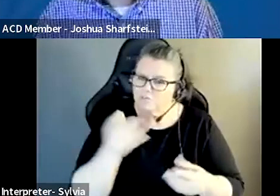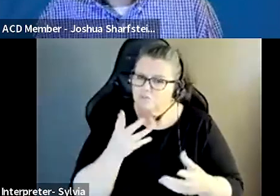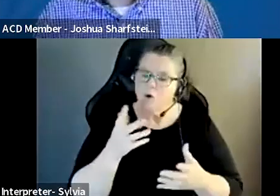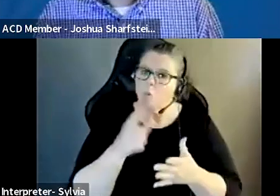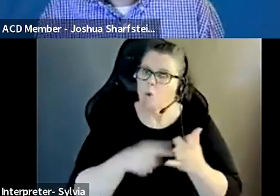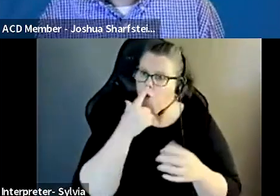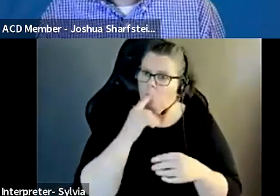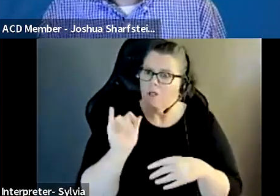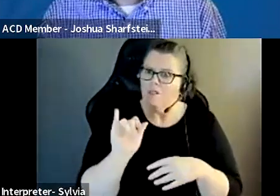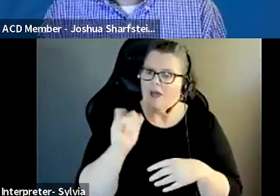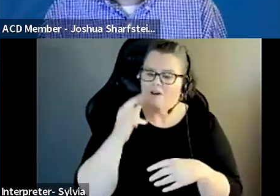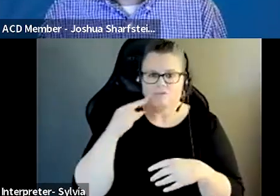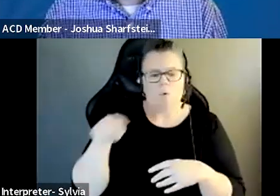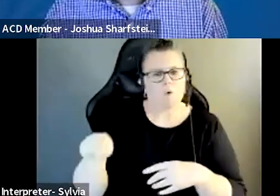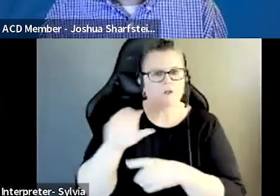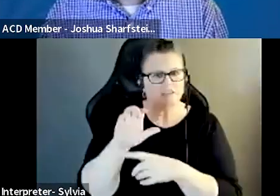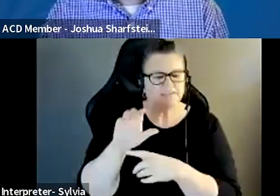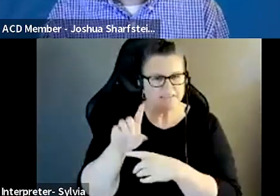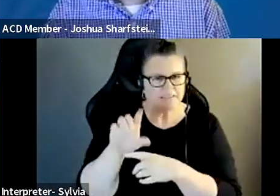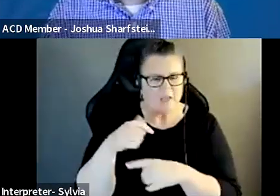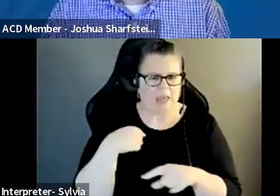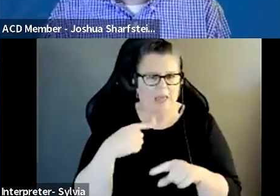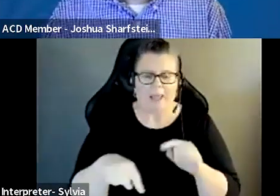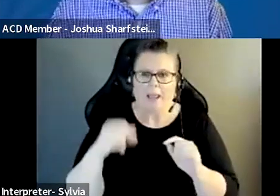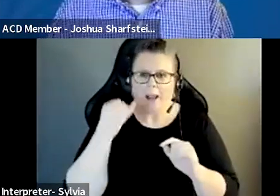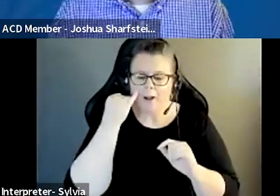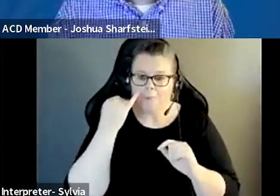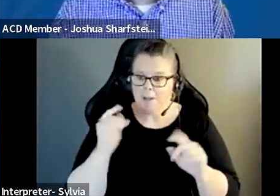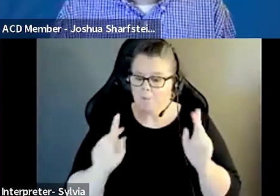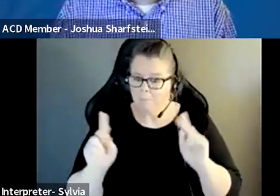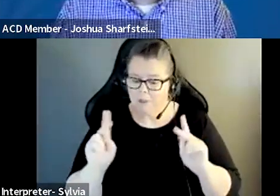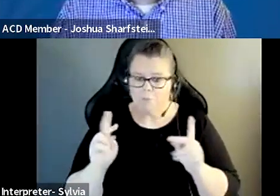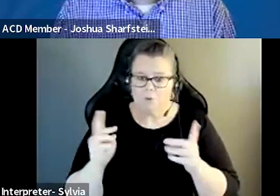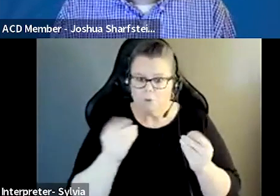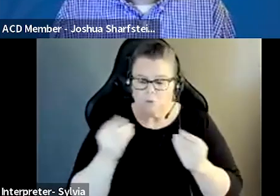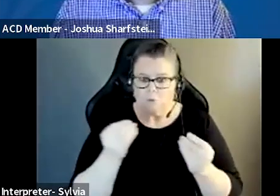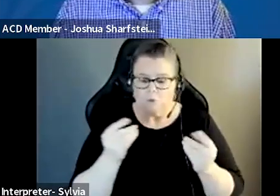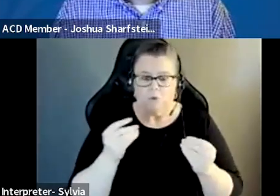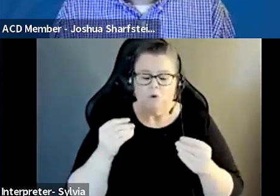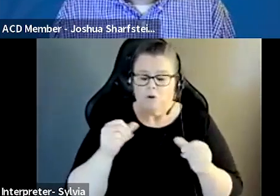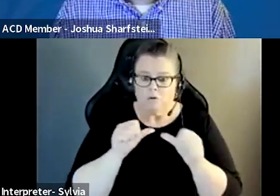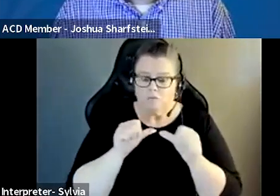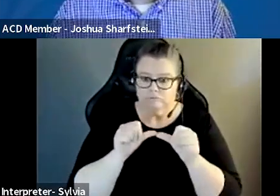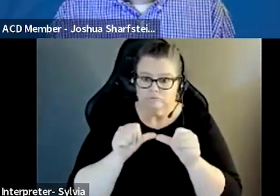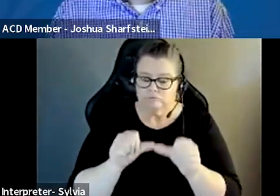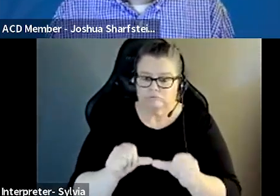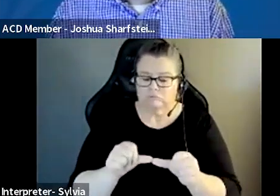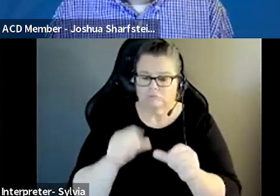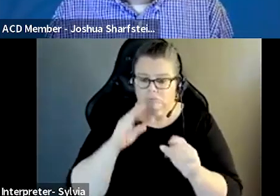I can't imagine having -- you know, people having been doing this, you know, full speed for two years and now having maybe a little bit